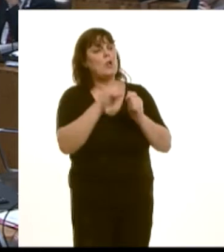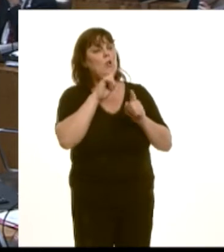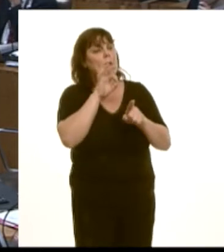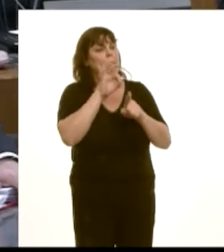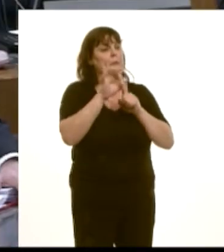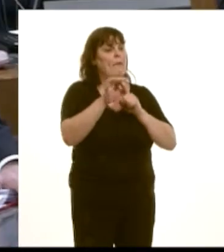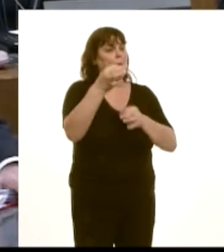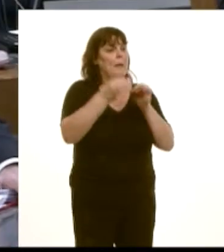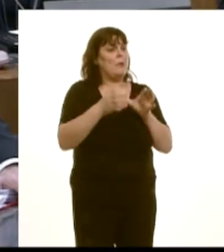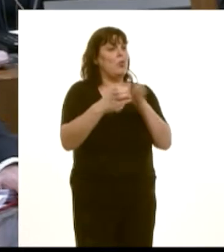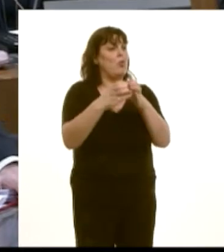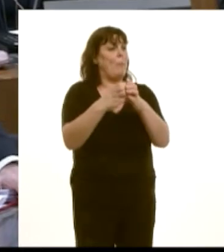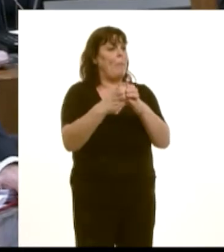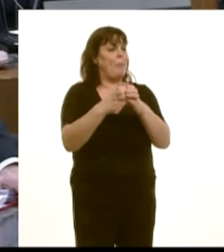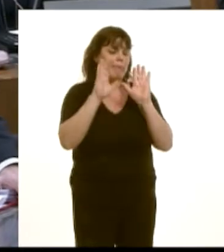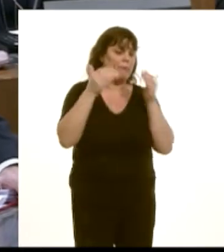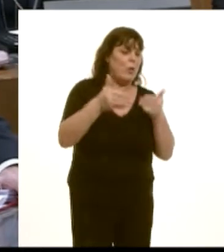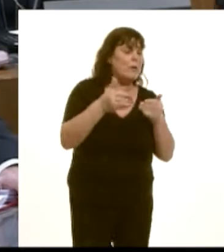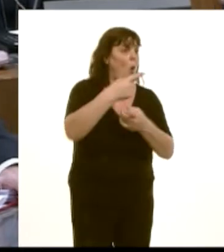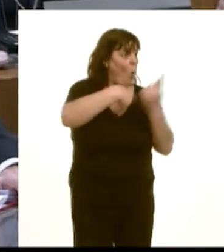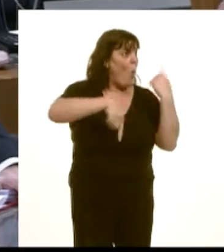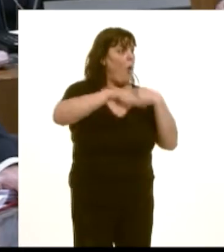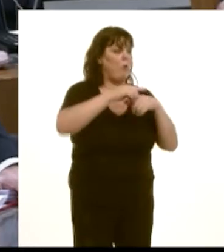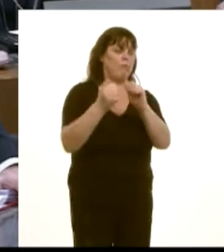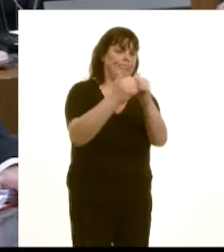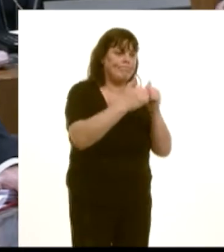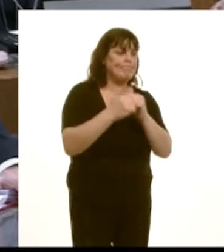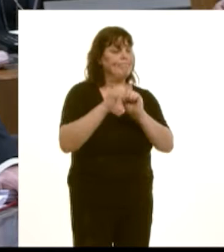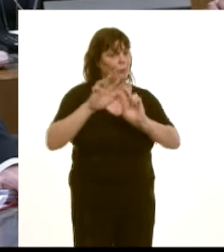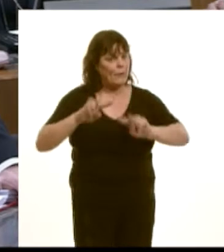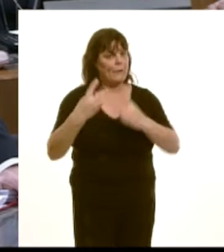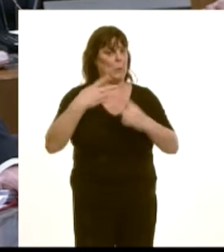that all Members, or most Members, in the Chamber, I am sure, will appreciate. We must